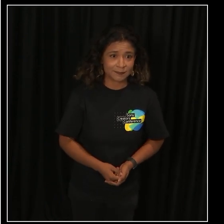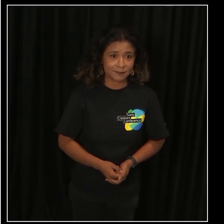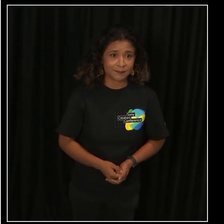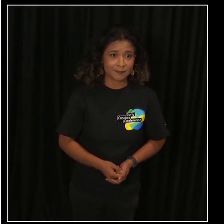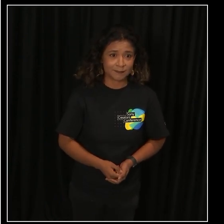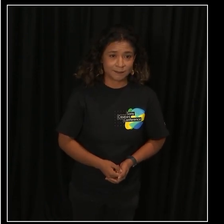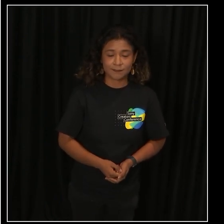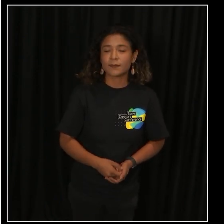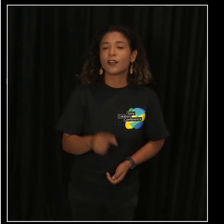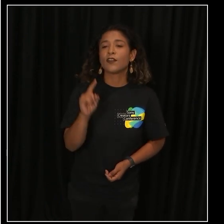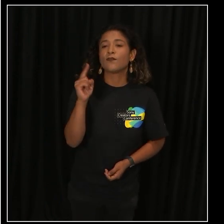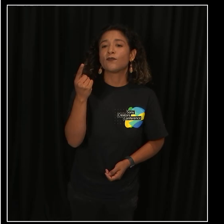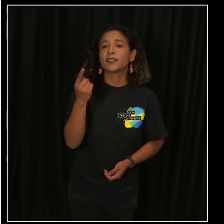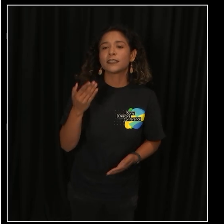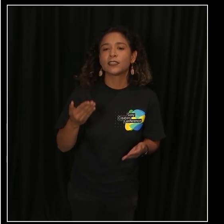Let me give you an introduction first.